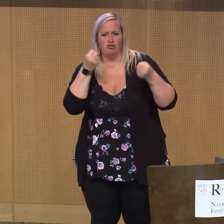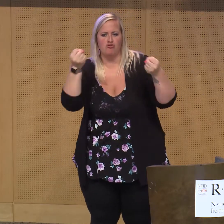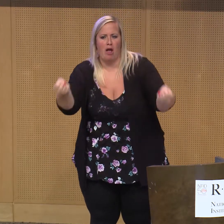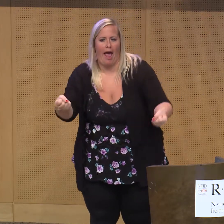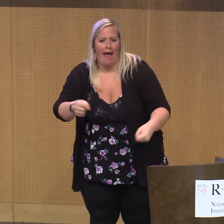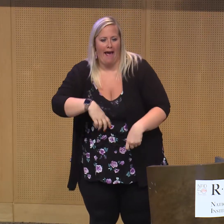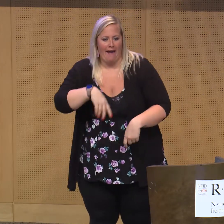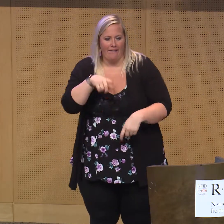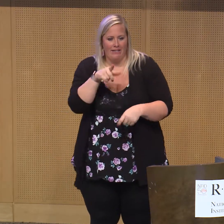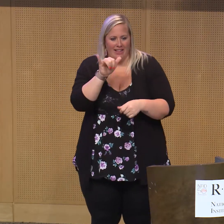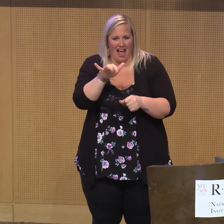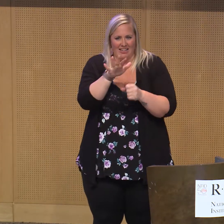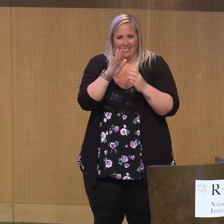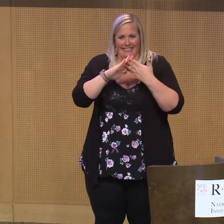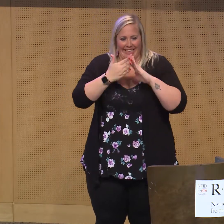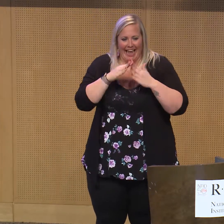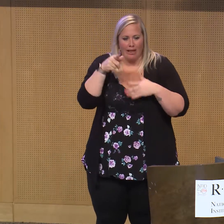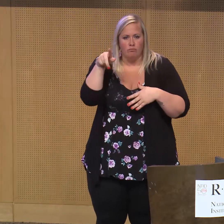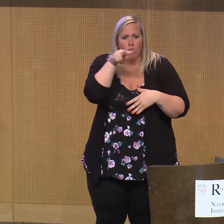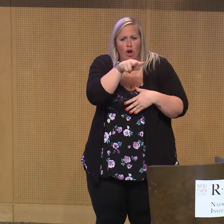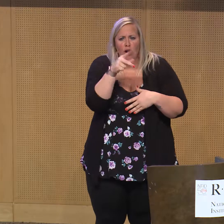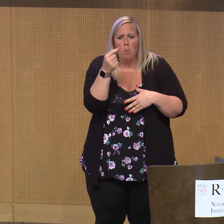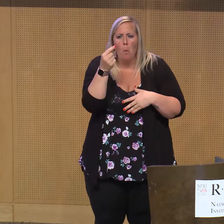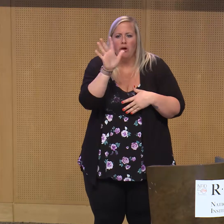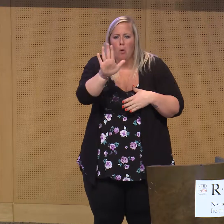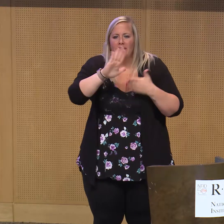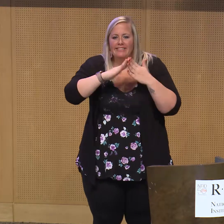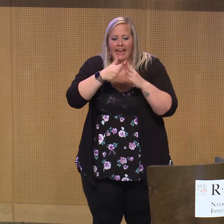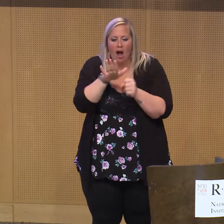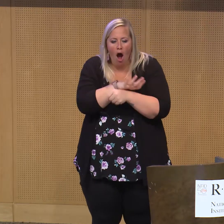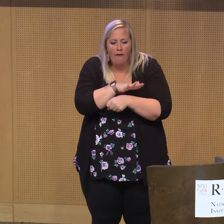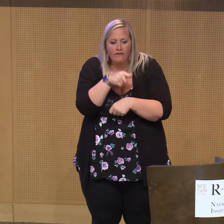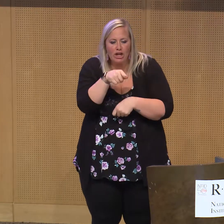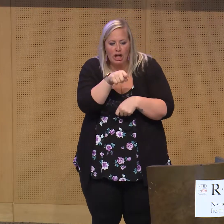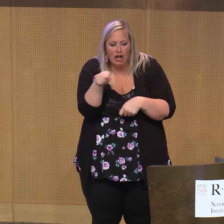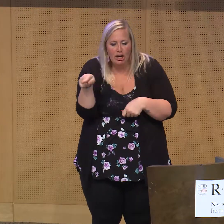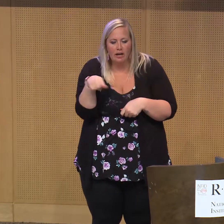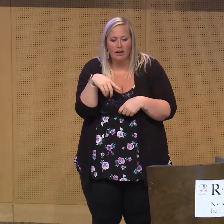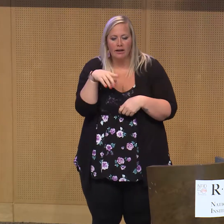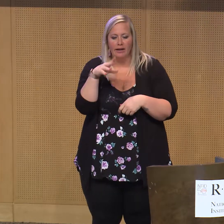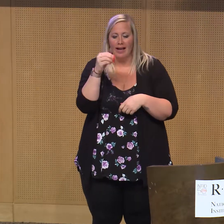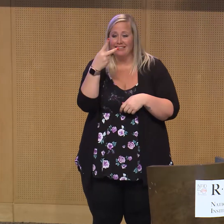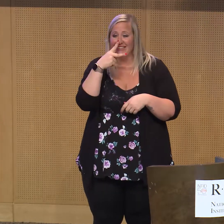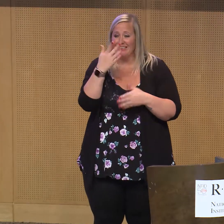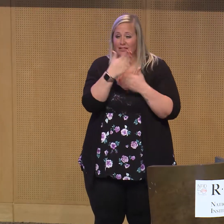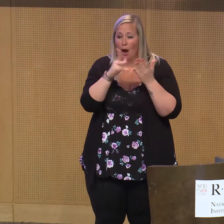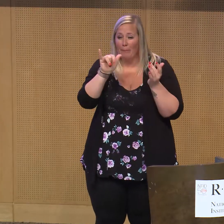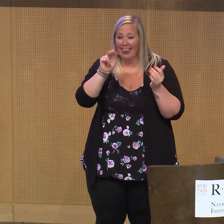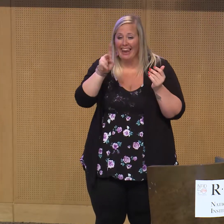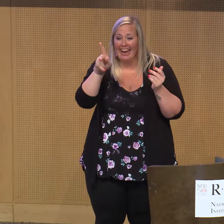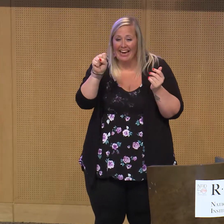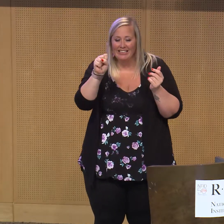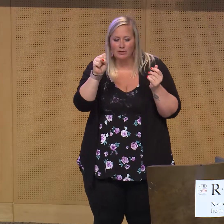where this company's willing to drive. So they need to be able to see what areas of town they cover.